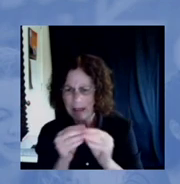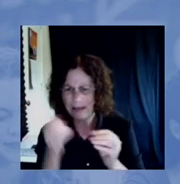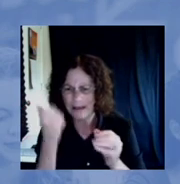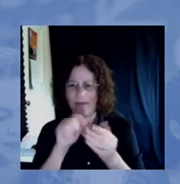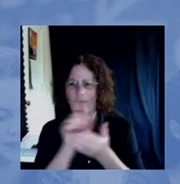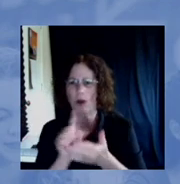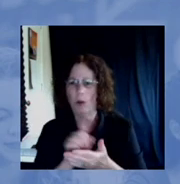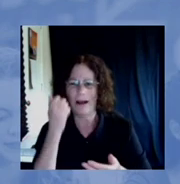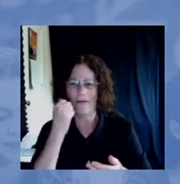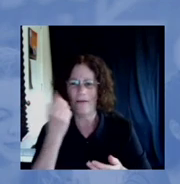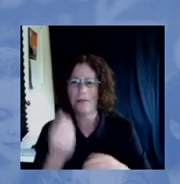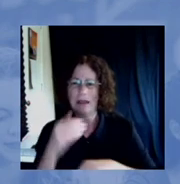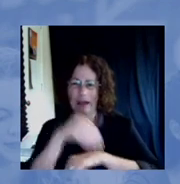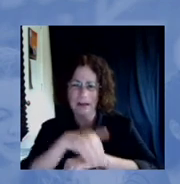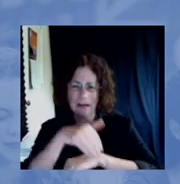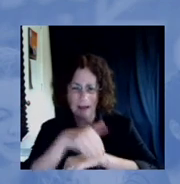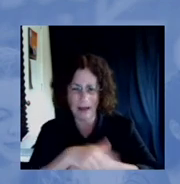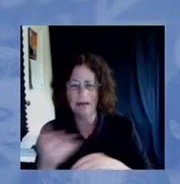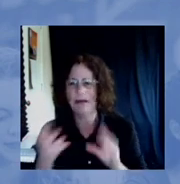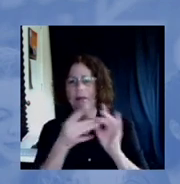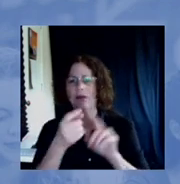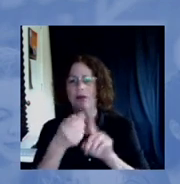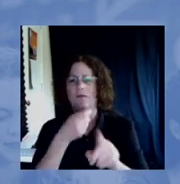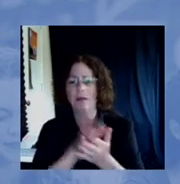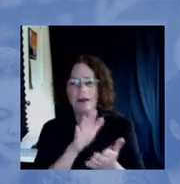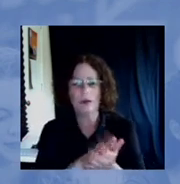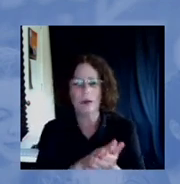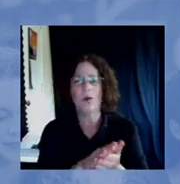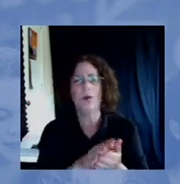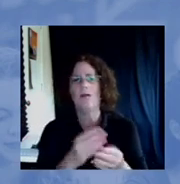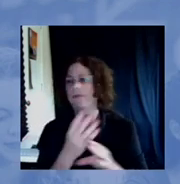STATE OF THE SCHOOL MESSAGE AND THEN DIALOGUE WITH THE PARENTS AND BREAK OUT INTO BREAKOUT